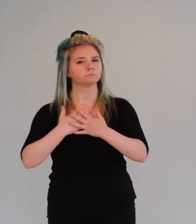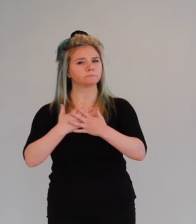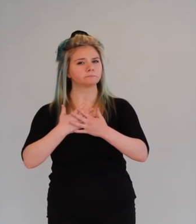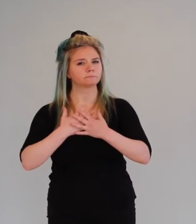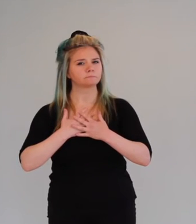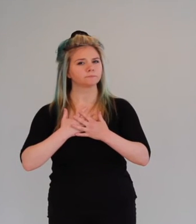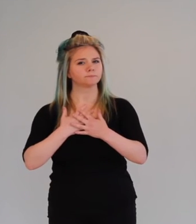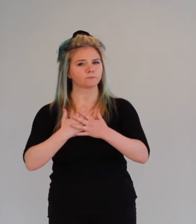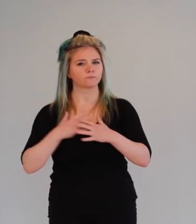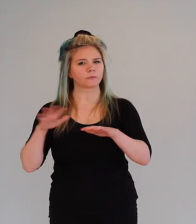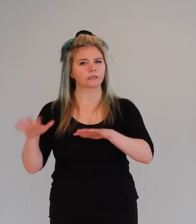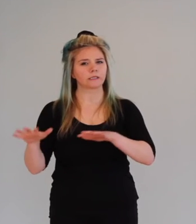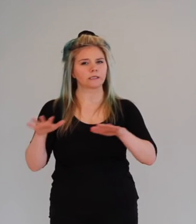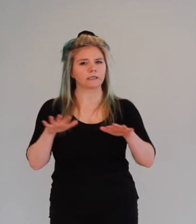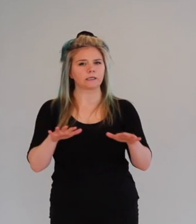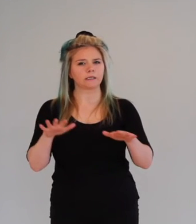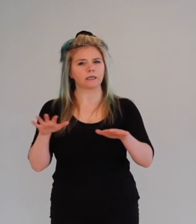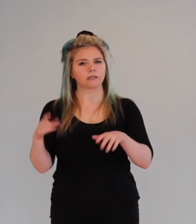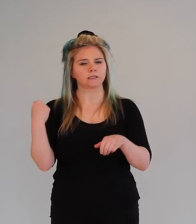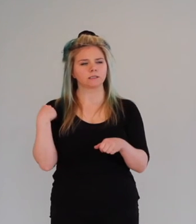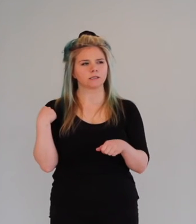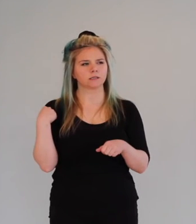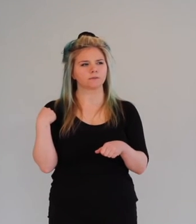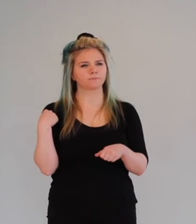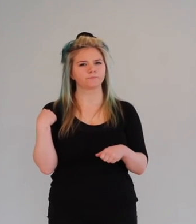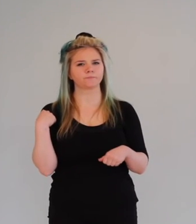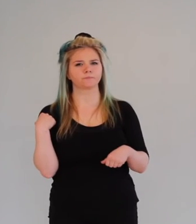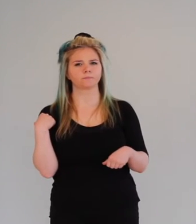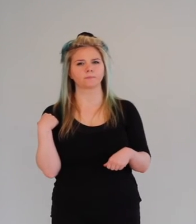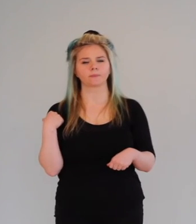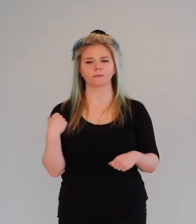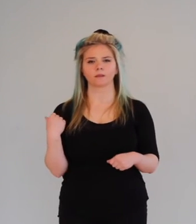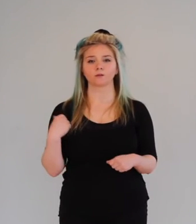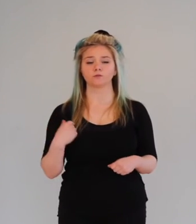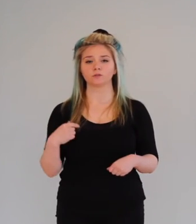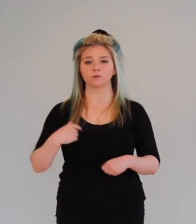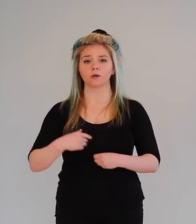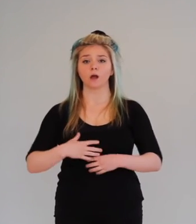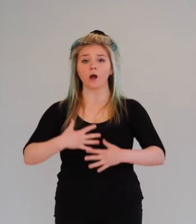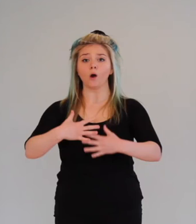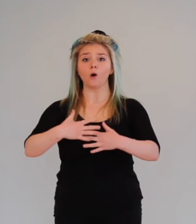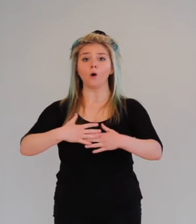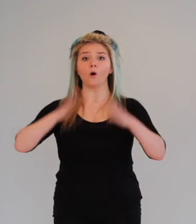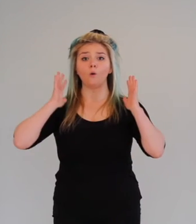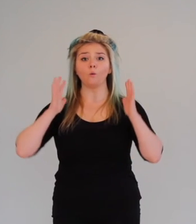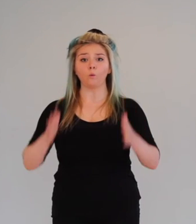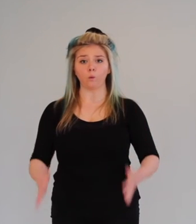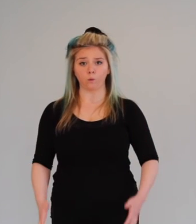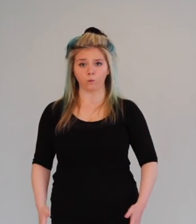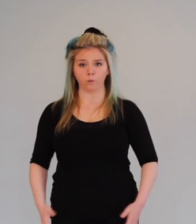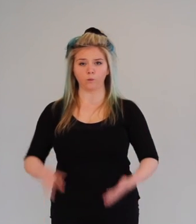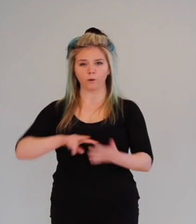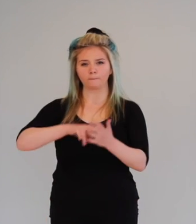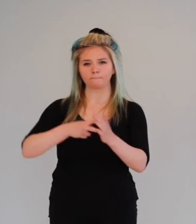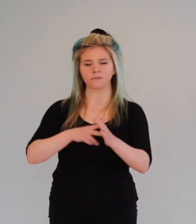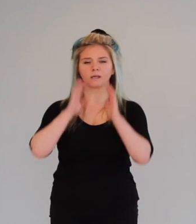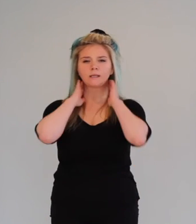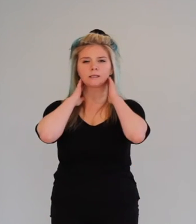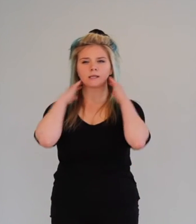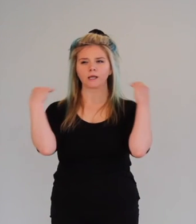and see it with every exhale you can let go of any tension in your neck and shoulders Soften your jaw,